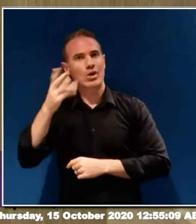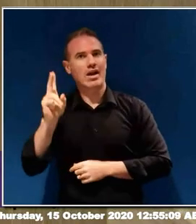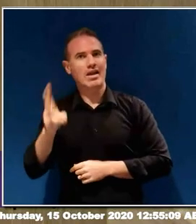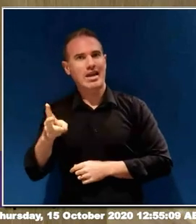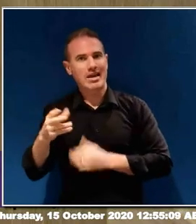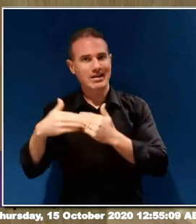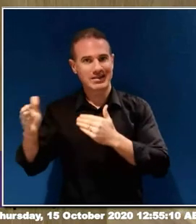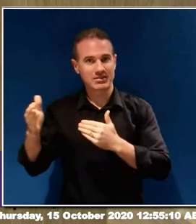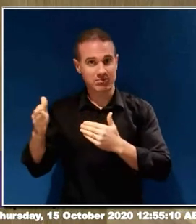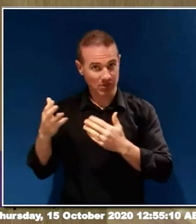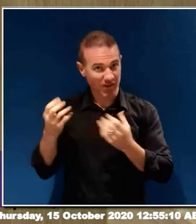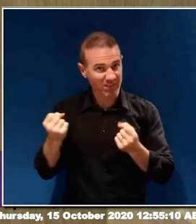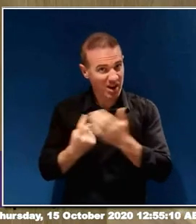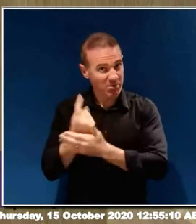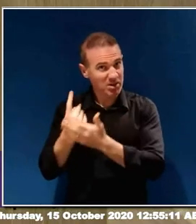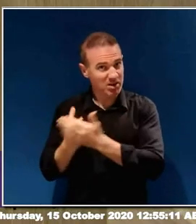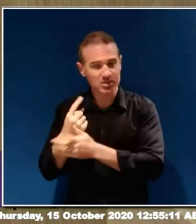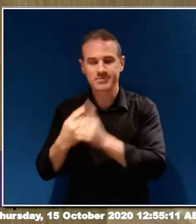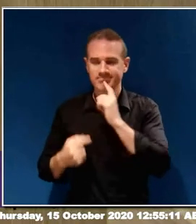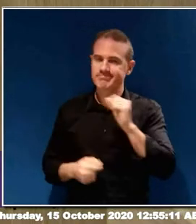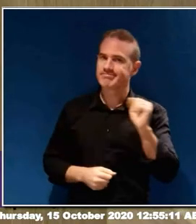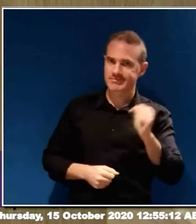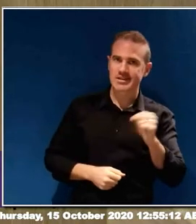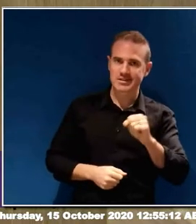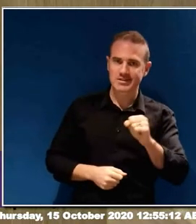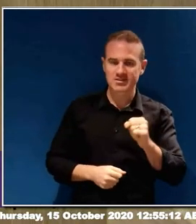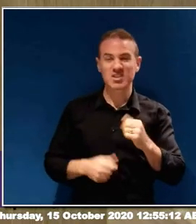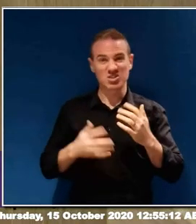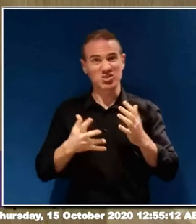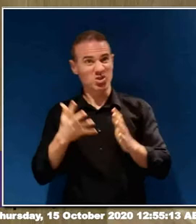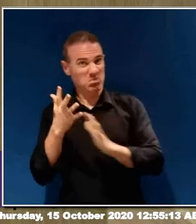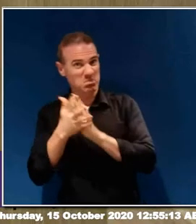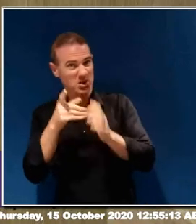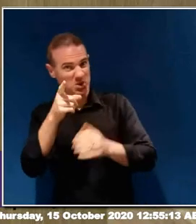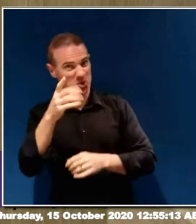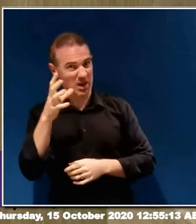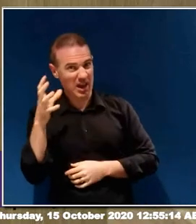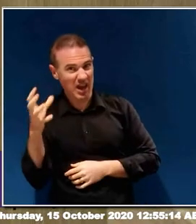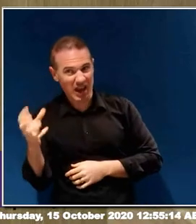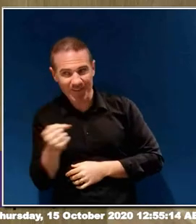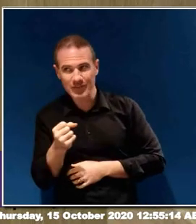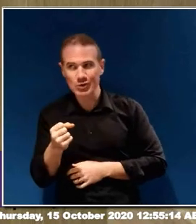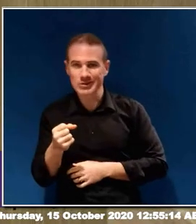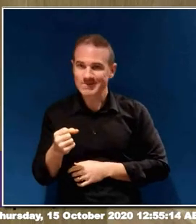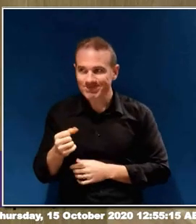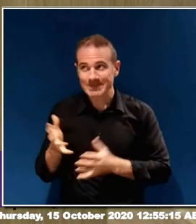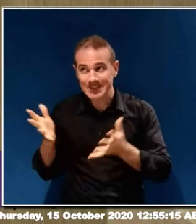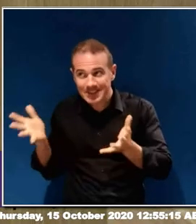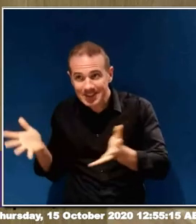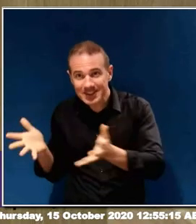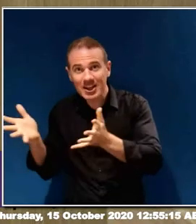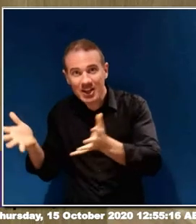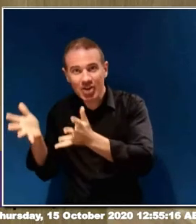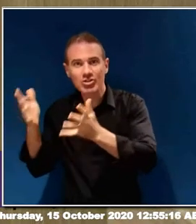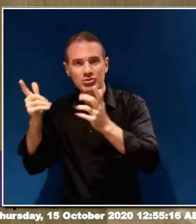And you've had to encourage - Yes. the Principal for that to happen?